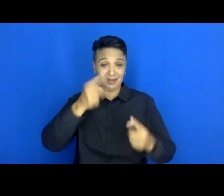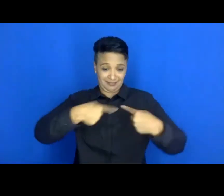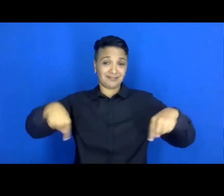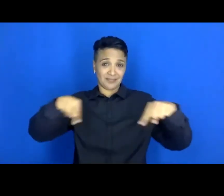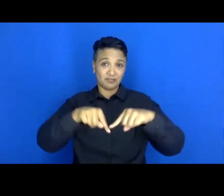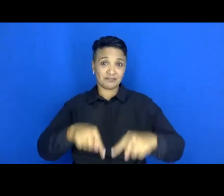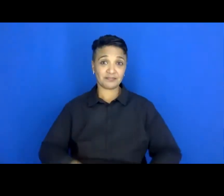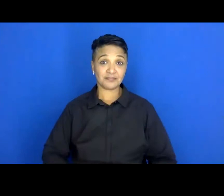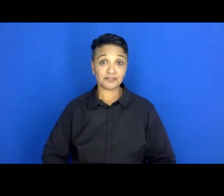but we have to continue